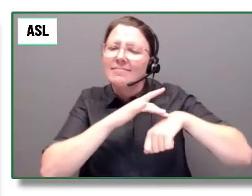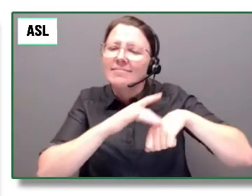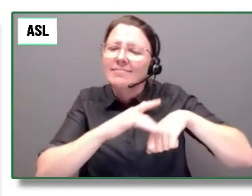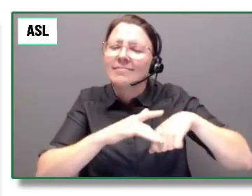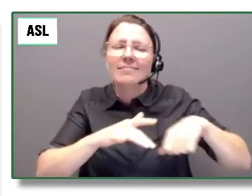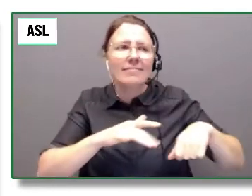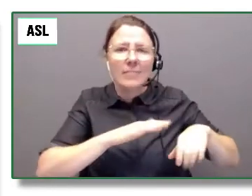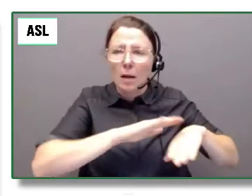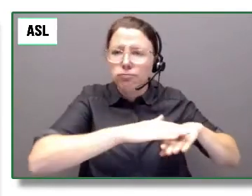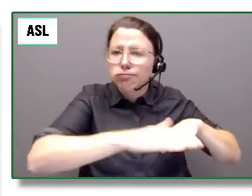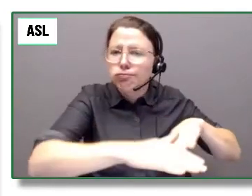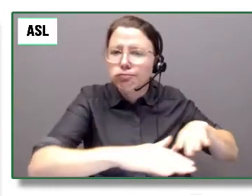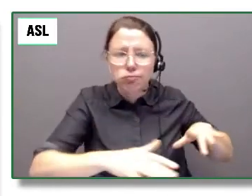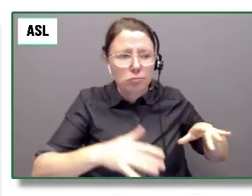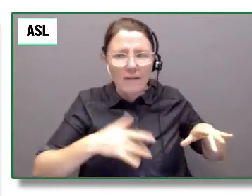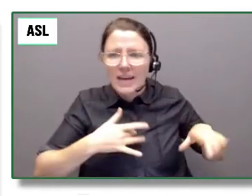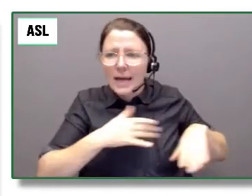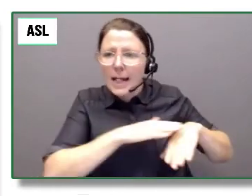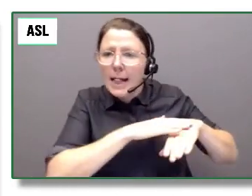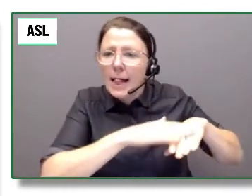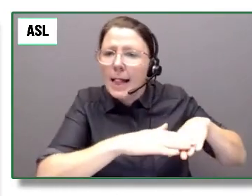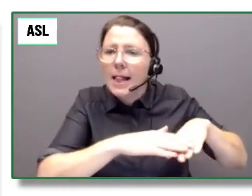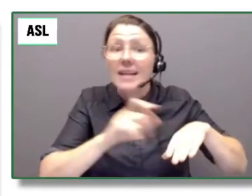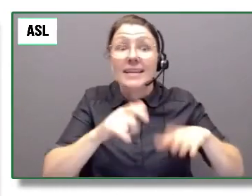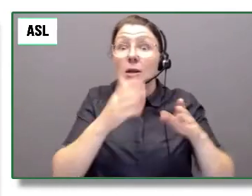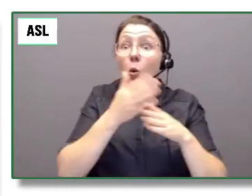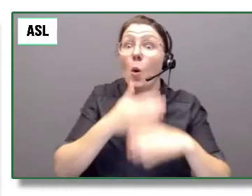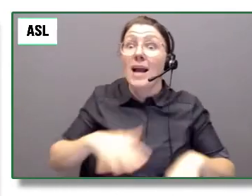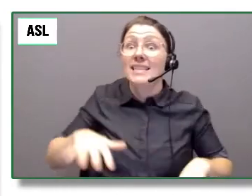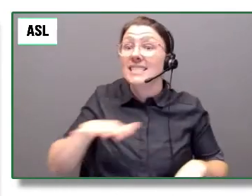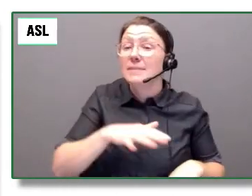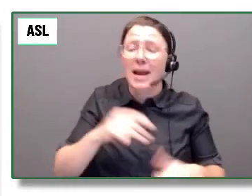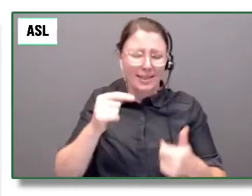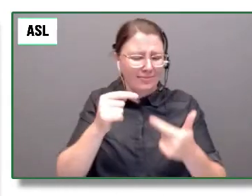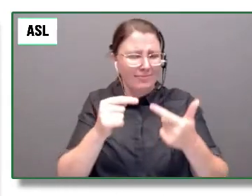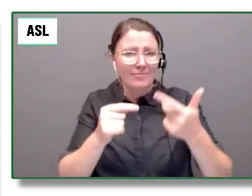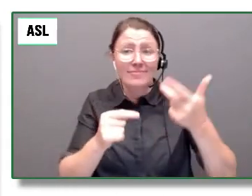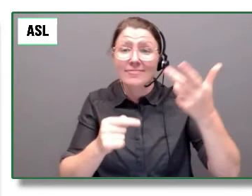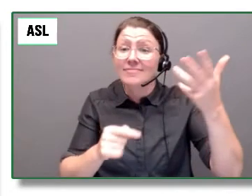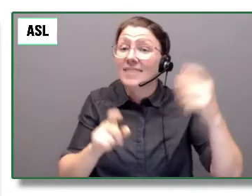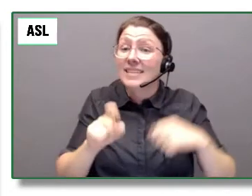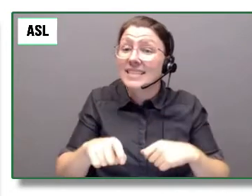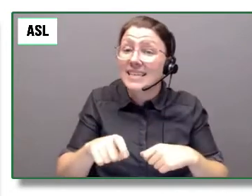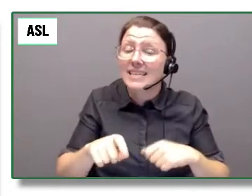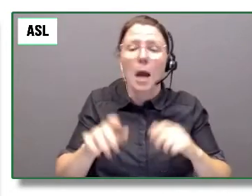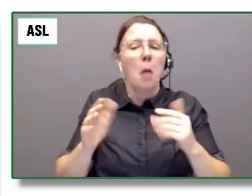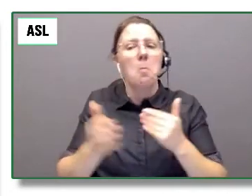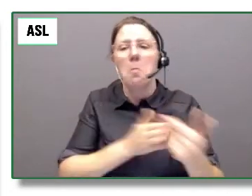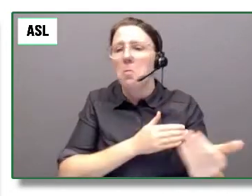goes on and on and on. Never should it be your responsibility as an individual to